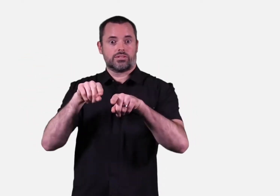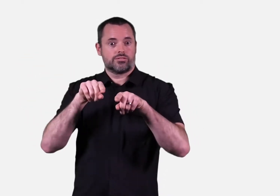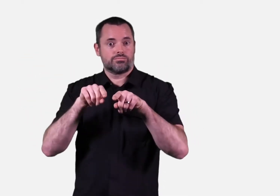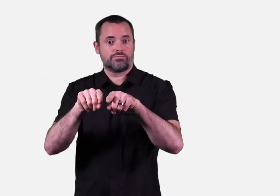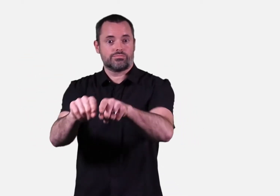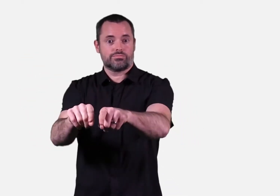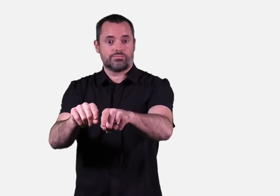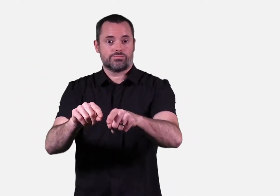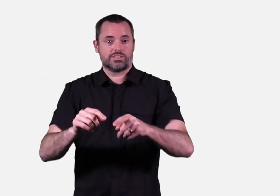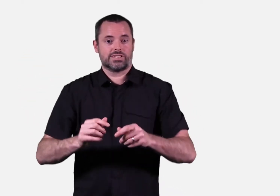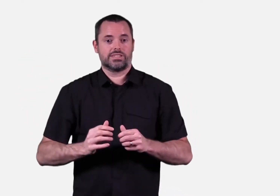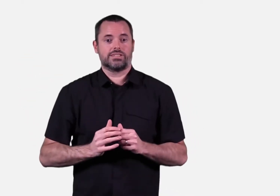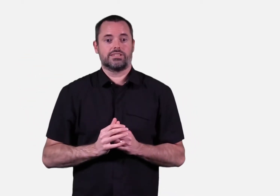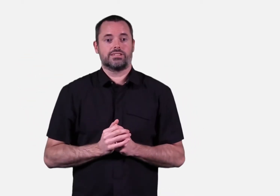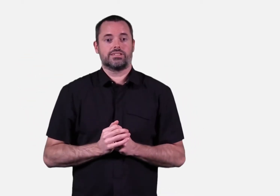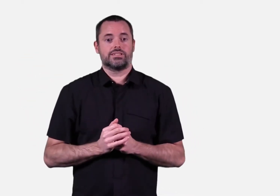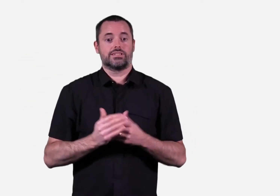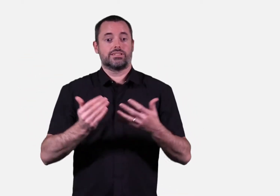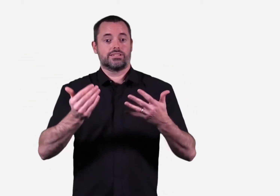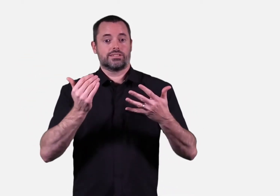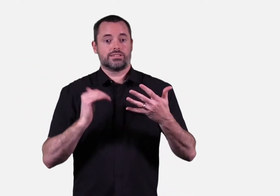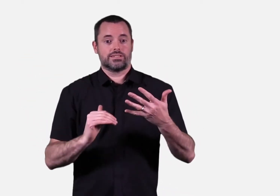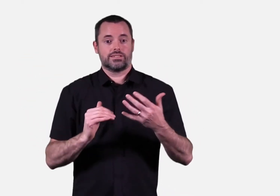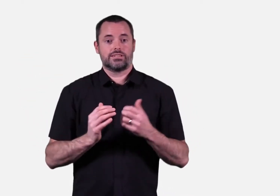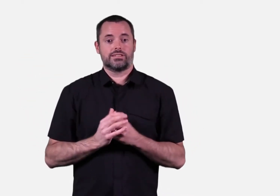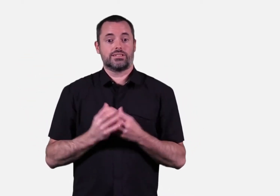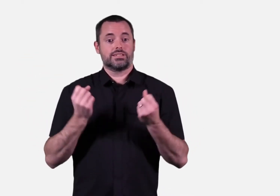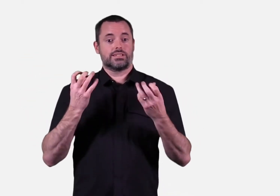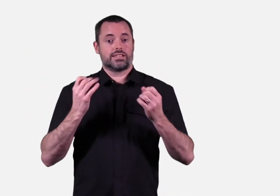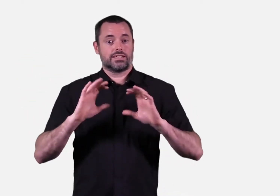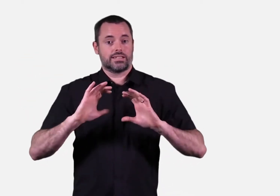Sign Language education - on-line classes.